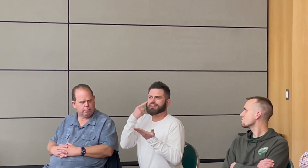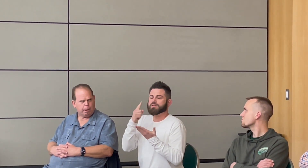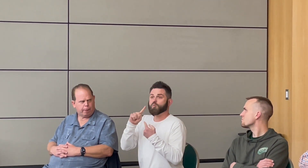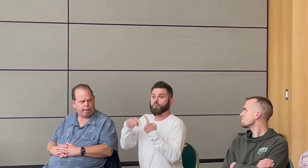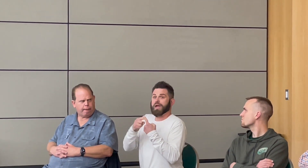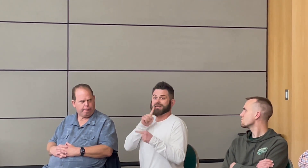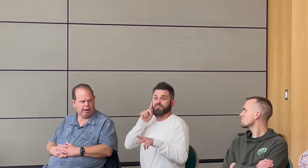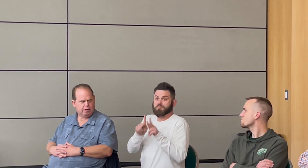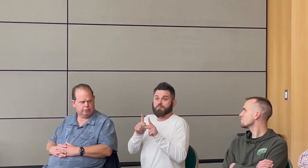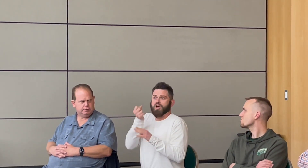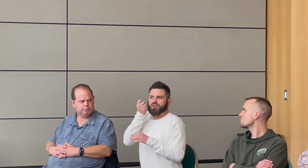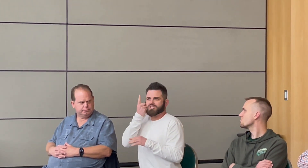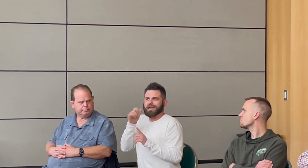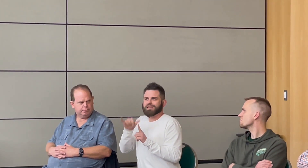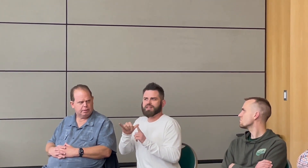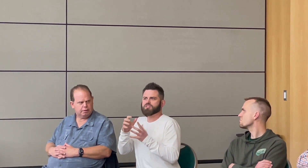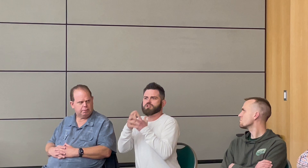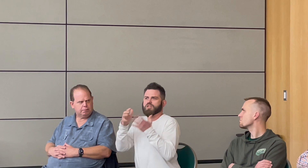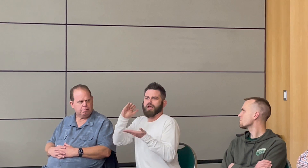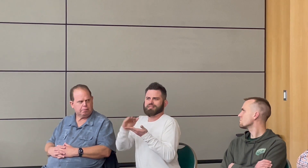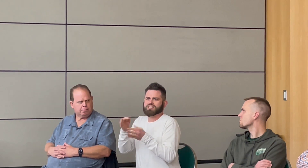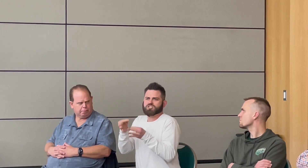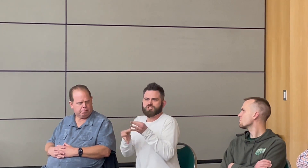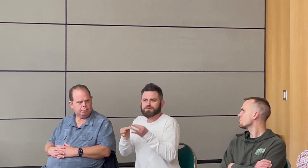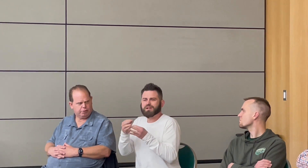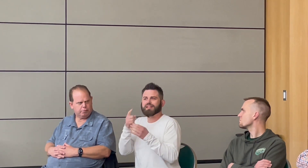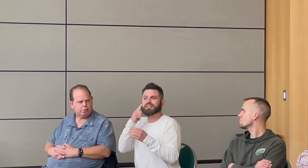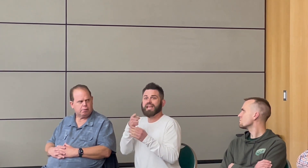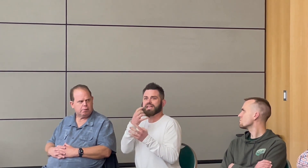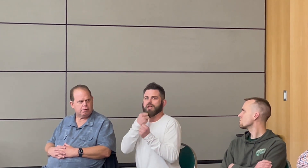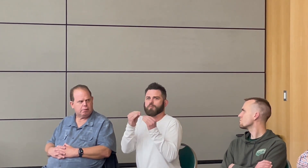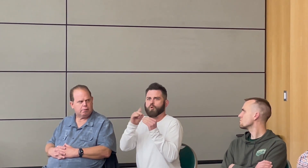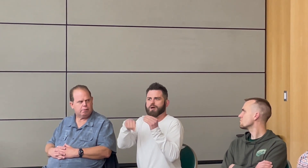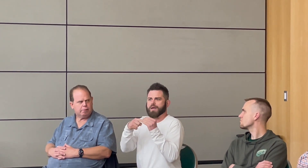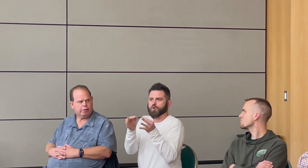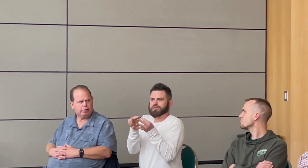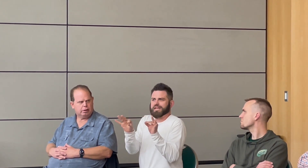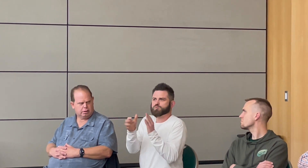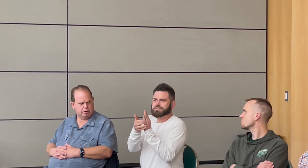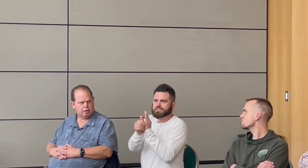culture and when deaf people understand that there's a lot less judgment and we care more